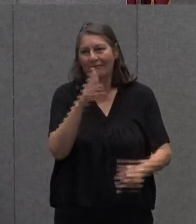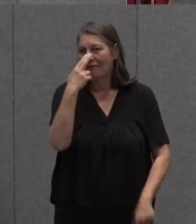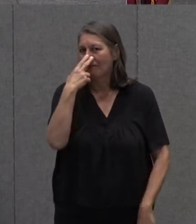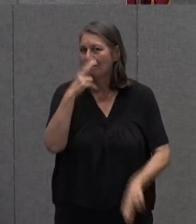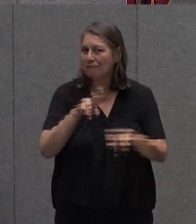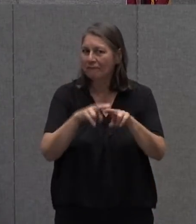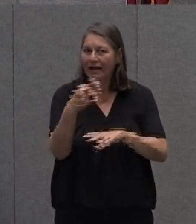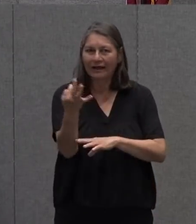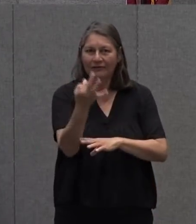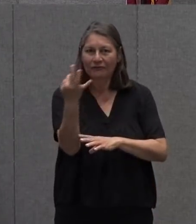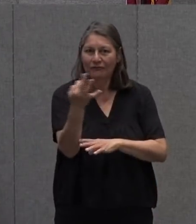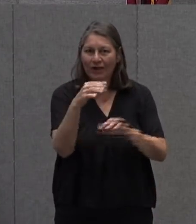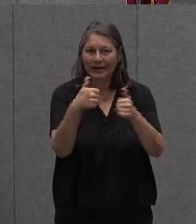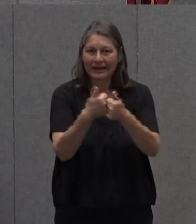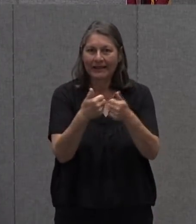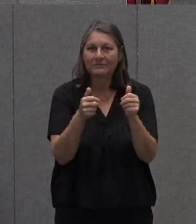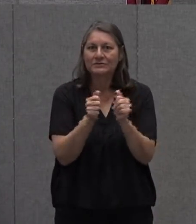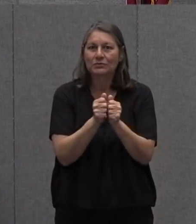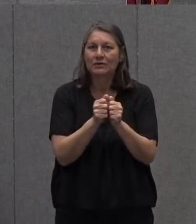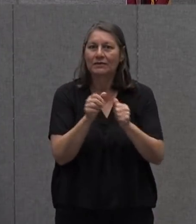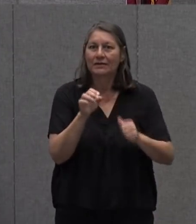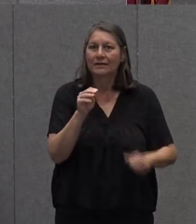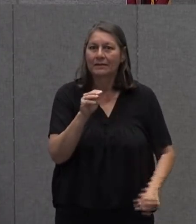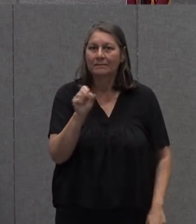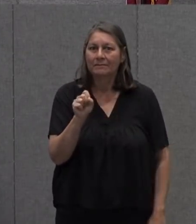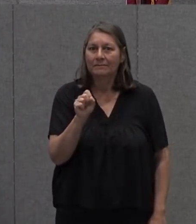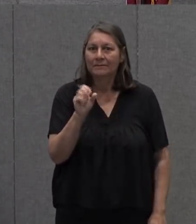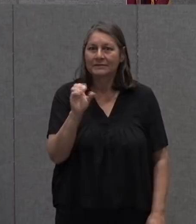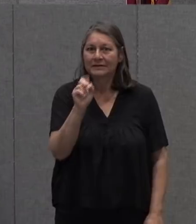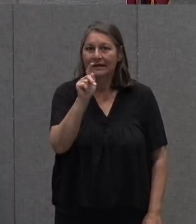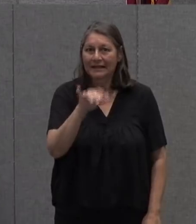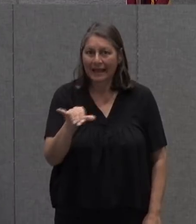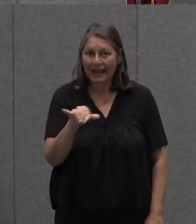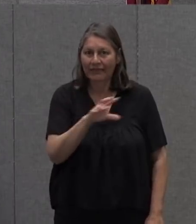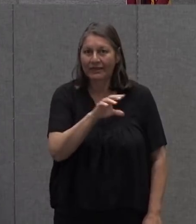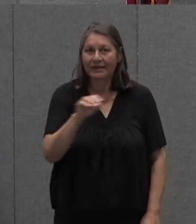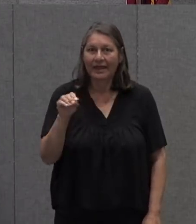with Miss Kathy and Miss Anna and Mrs. Craff and myself.